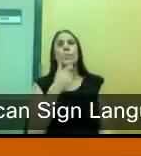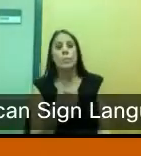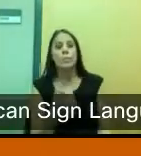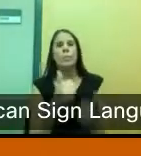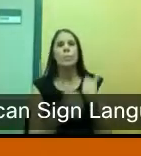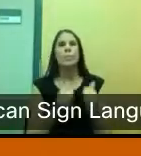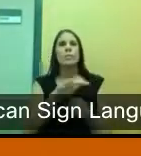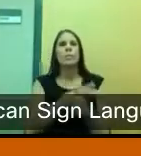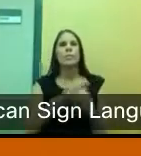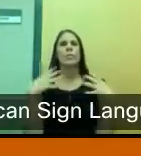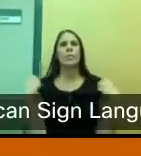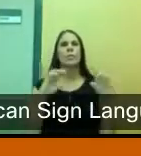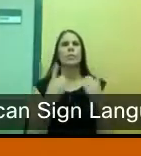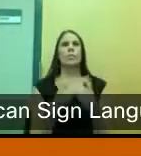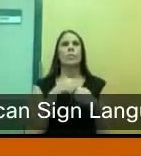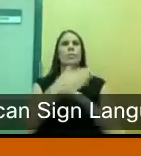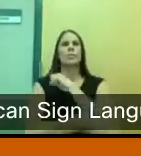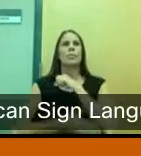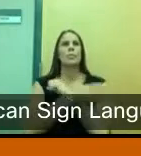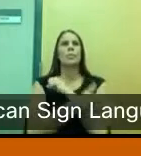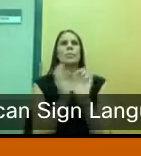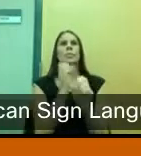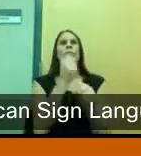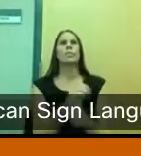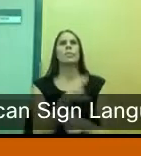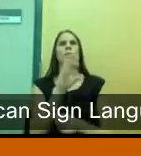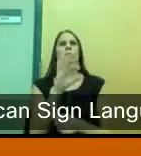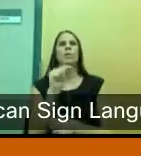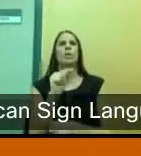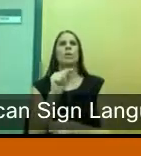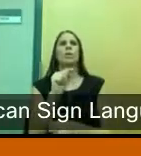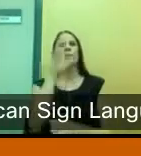health department, the country create a 6 foot social media, like 6 foot graphics and